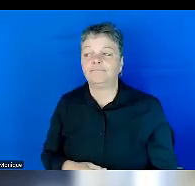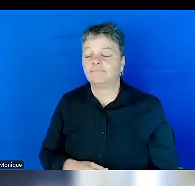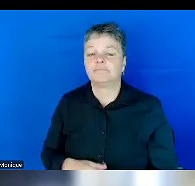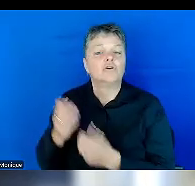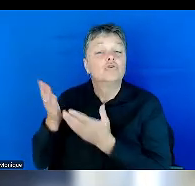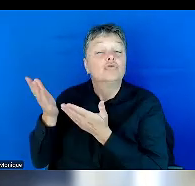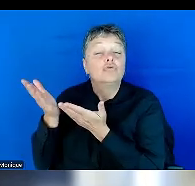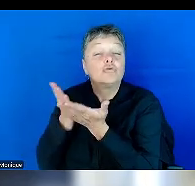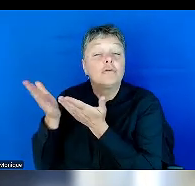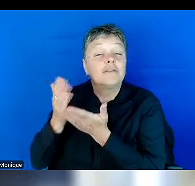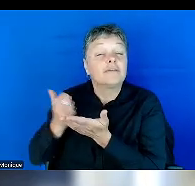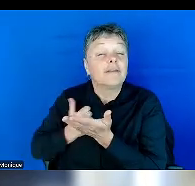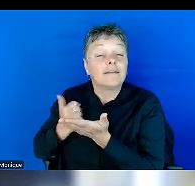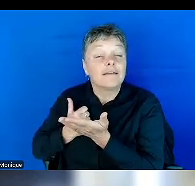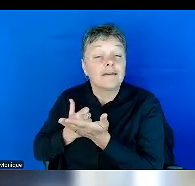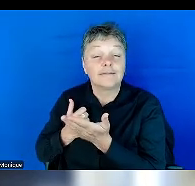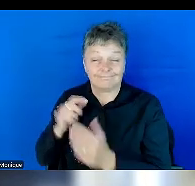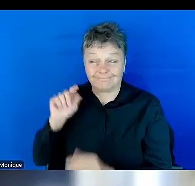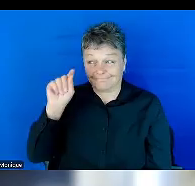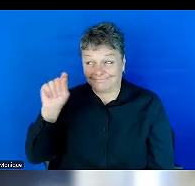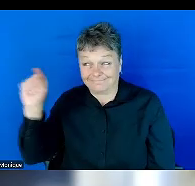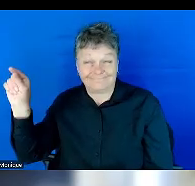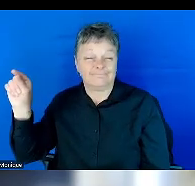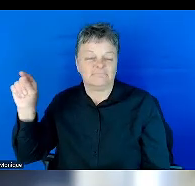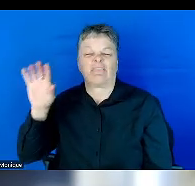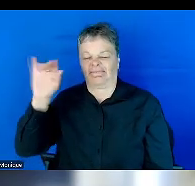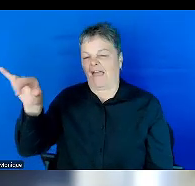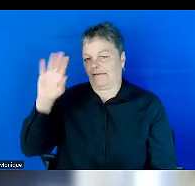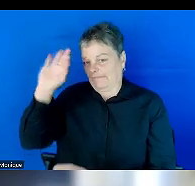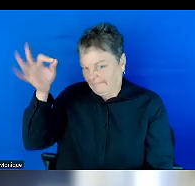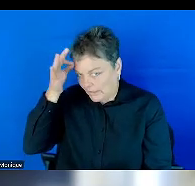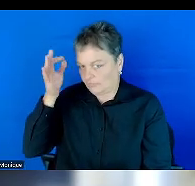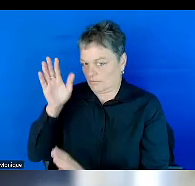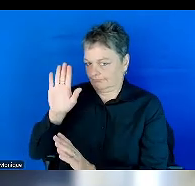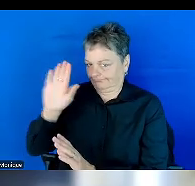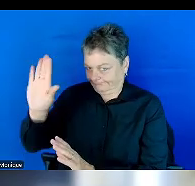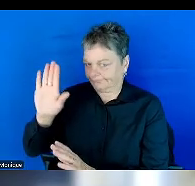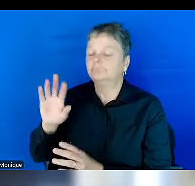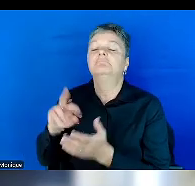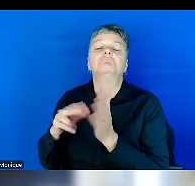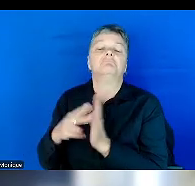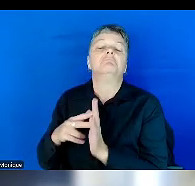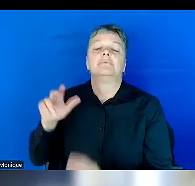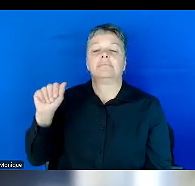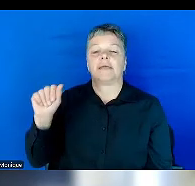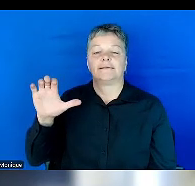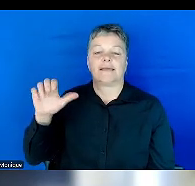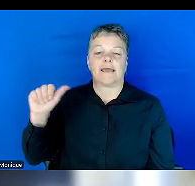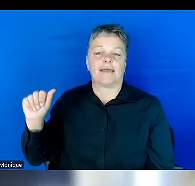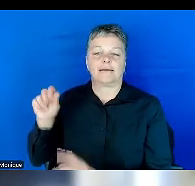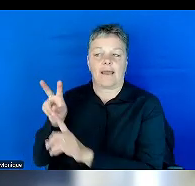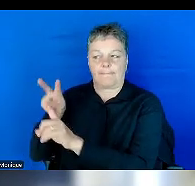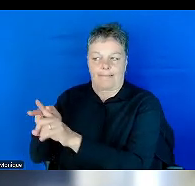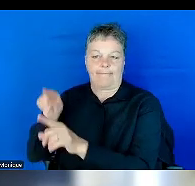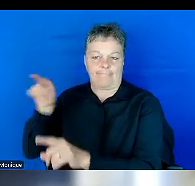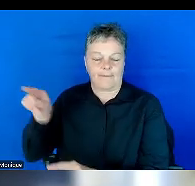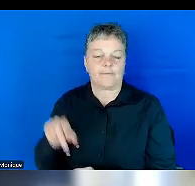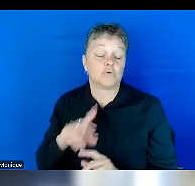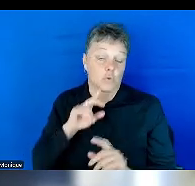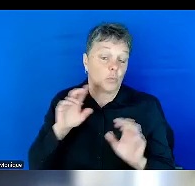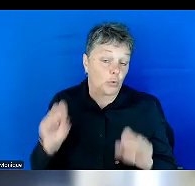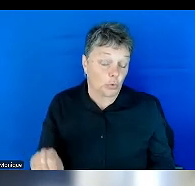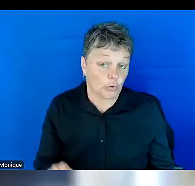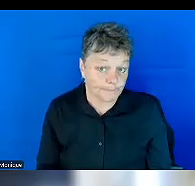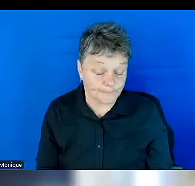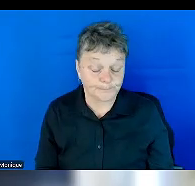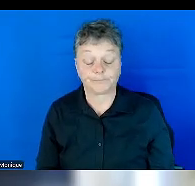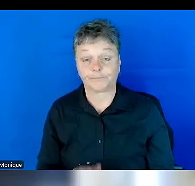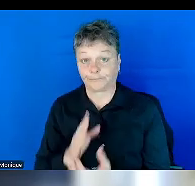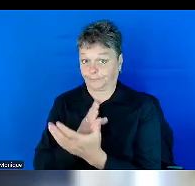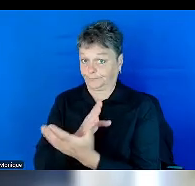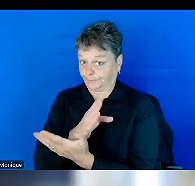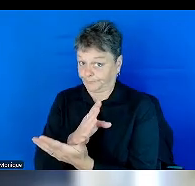could give some help or advice on on accessibility laws if um if that's an issue you have. We also um